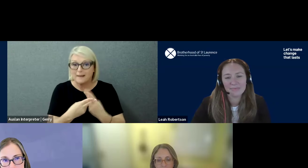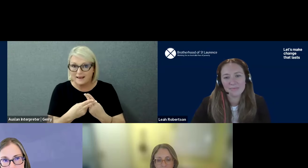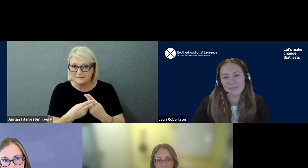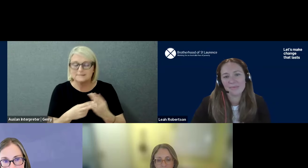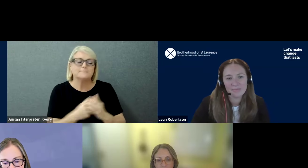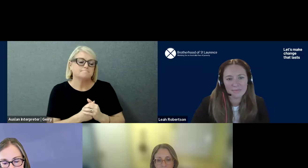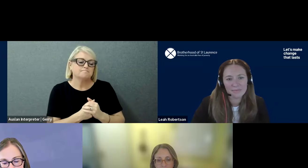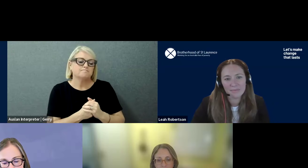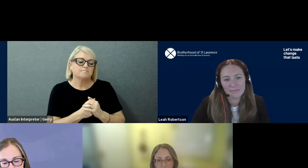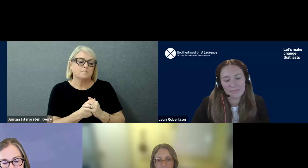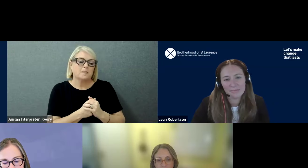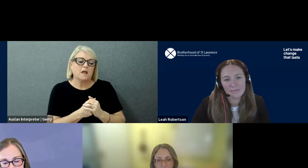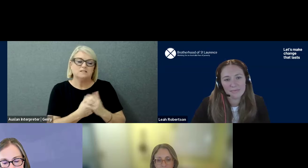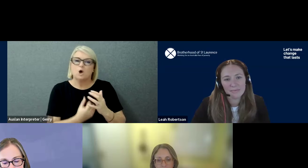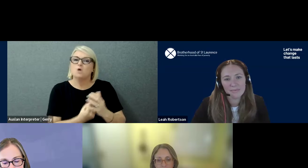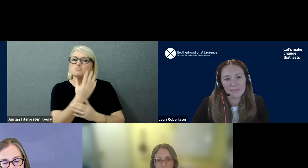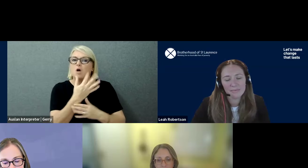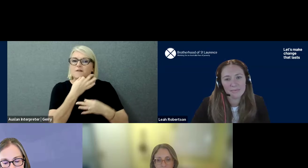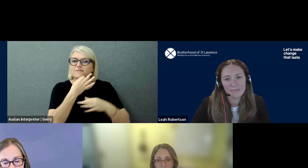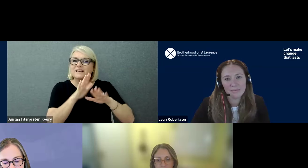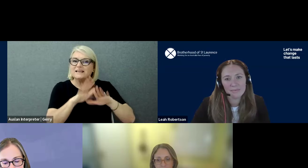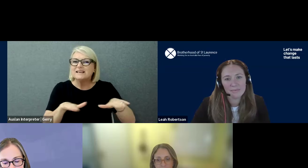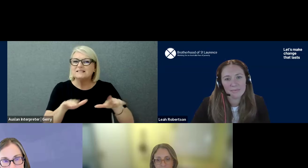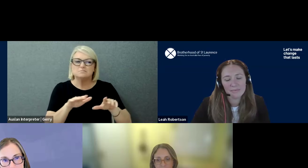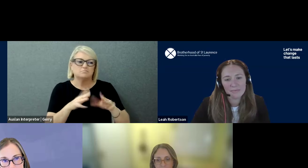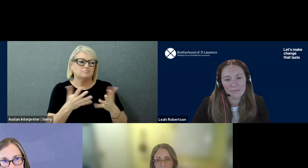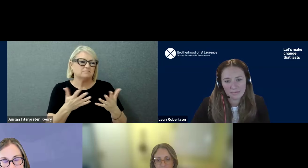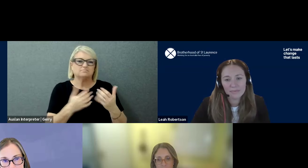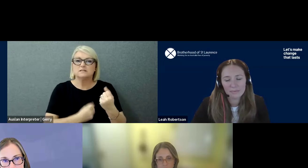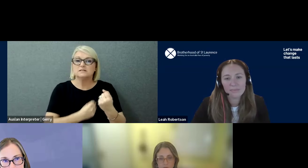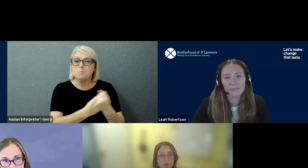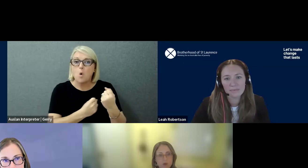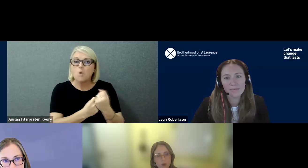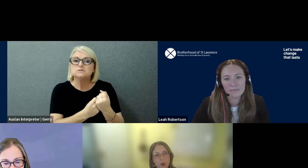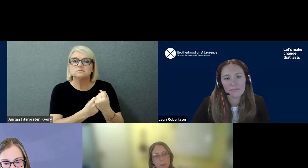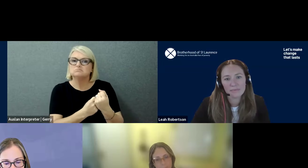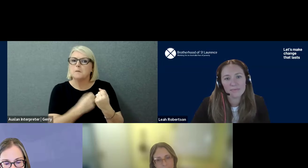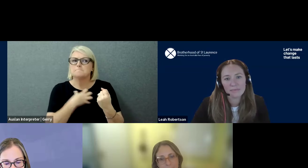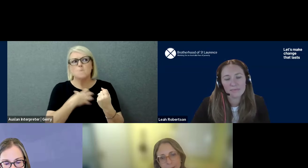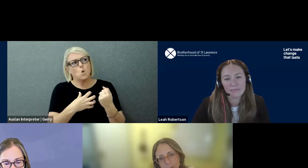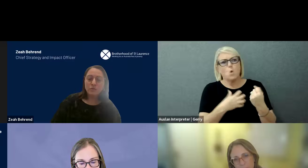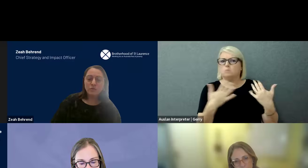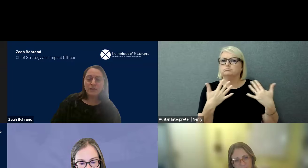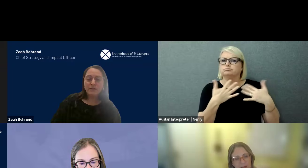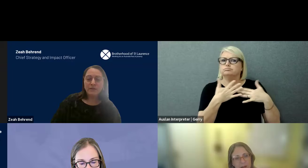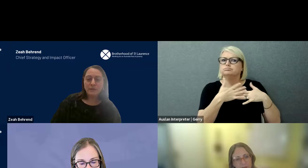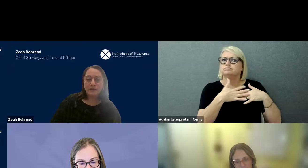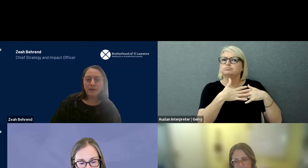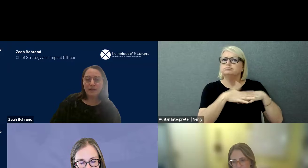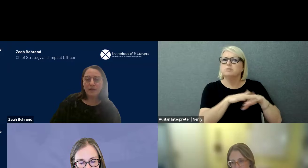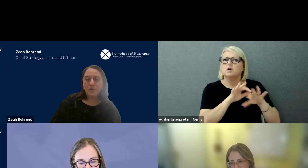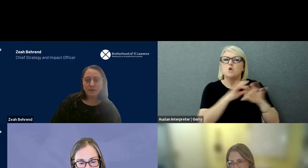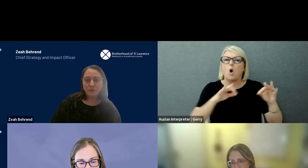so that support can be - access to support can be streamlined. Could you share a little bit with